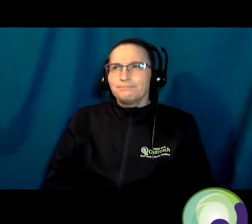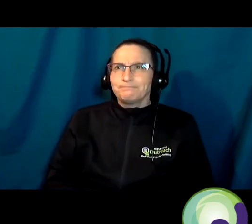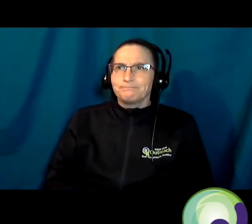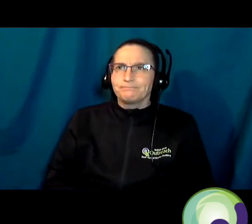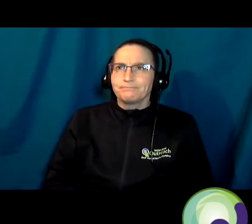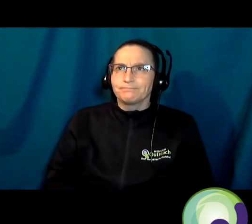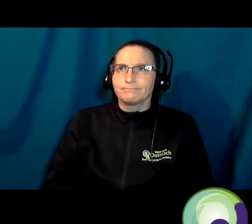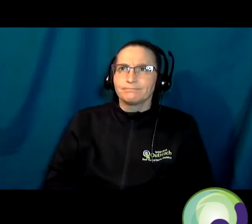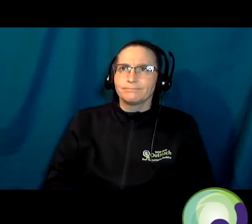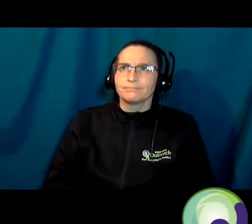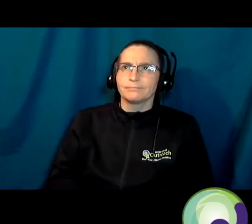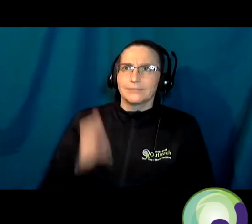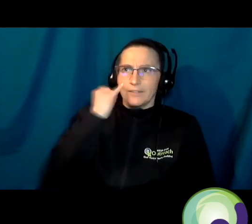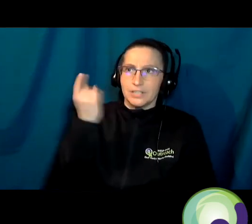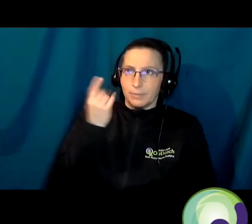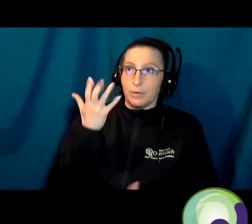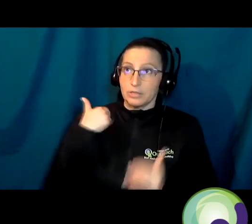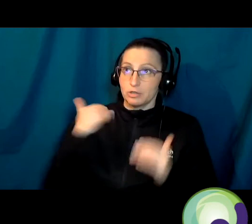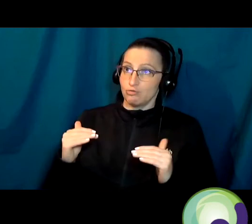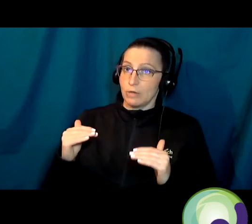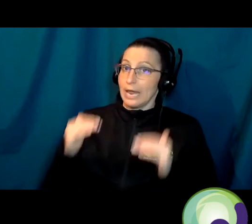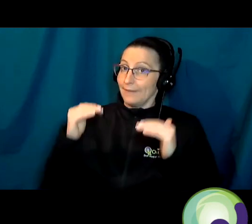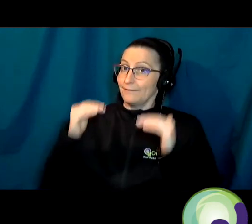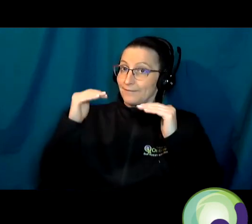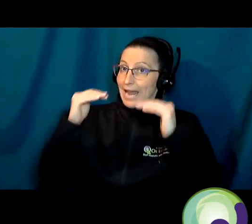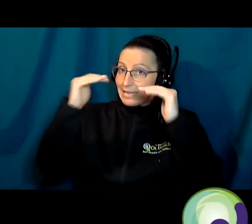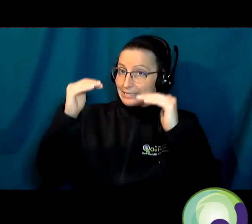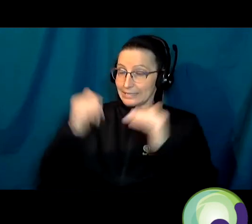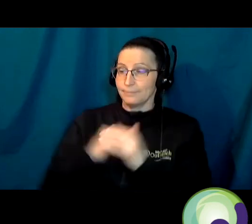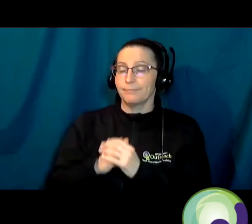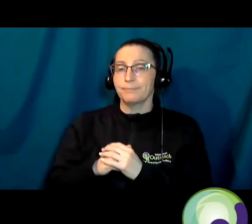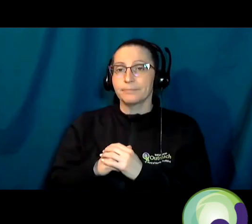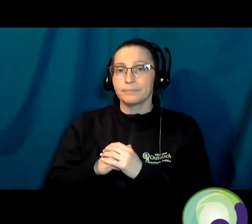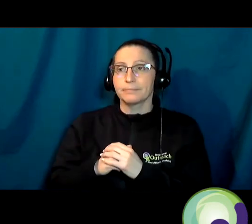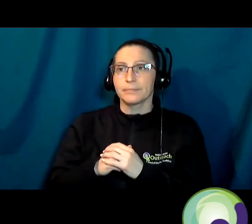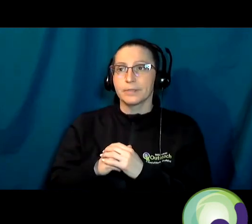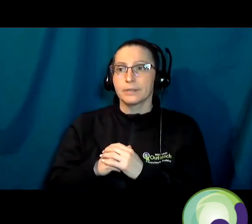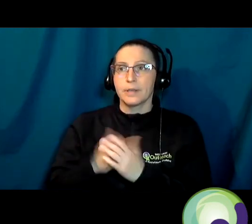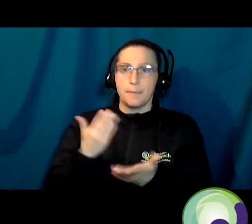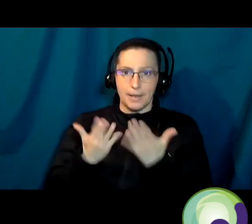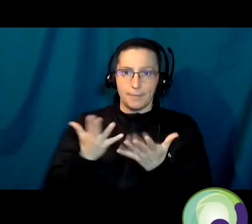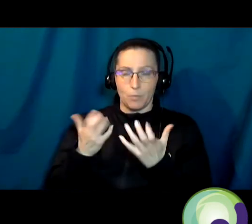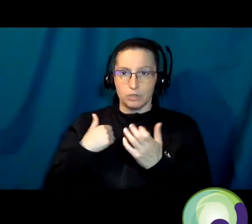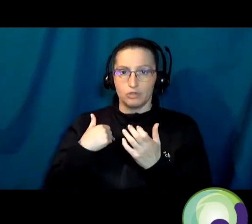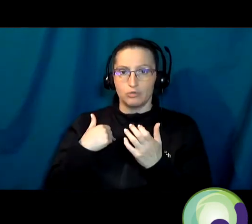able to advance at PI in a variety of different areas, they may want to pursue some of the CTE